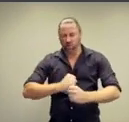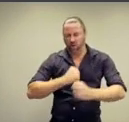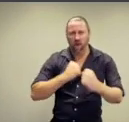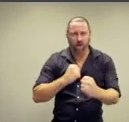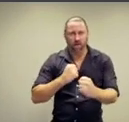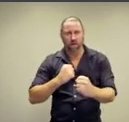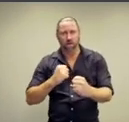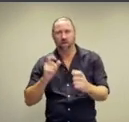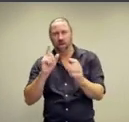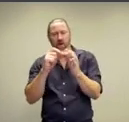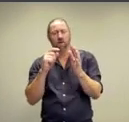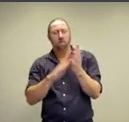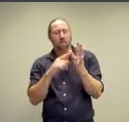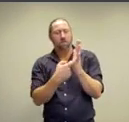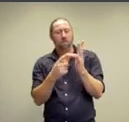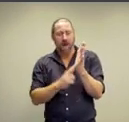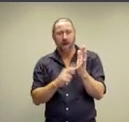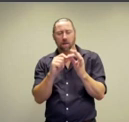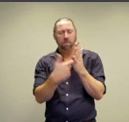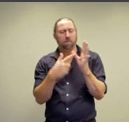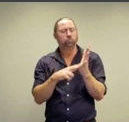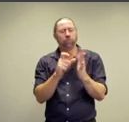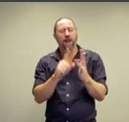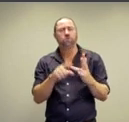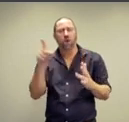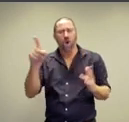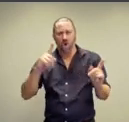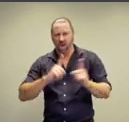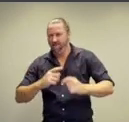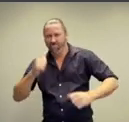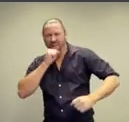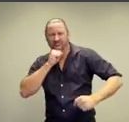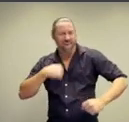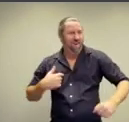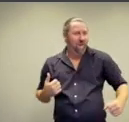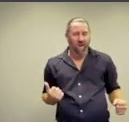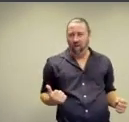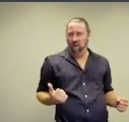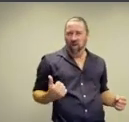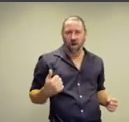as exemplified by Marlon Brando